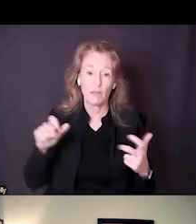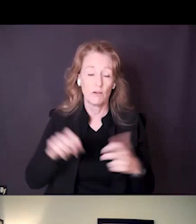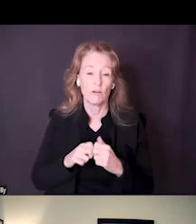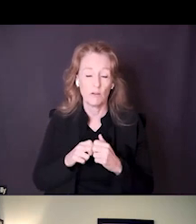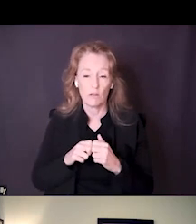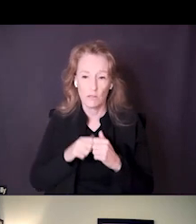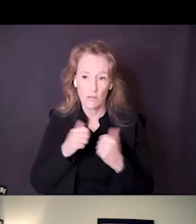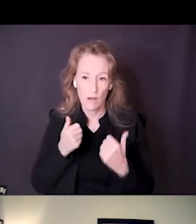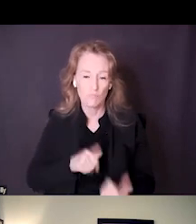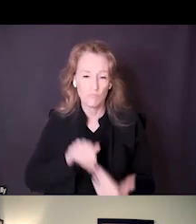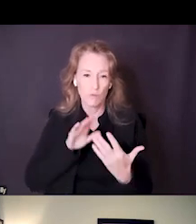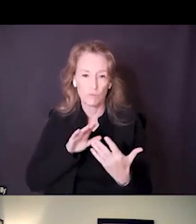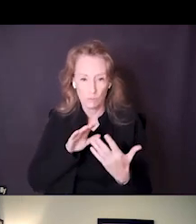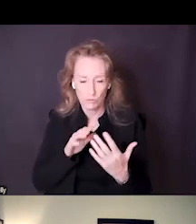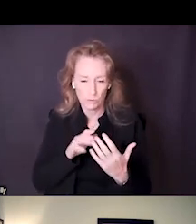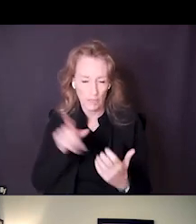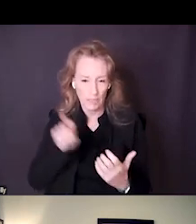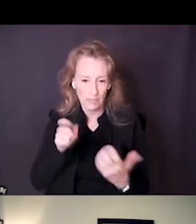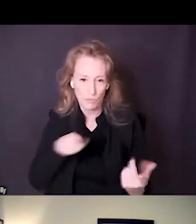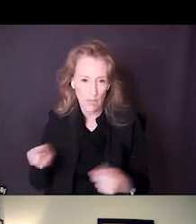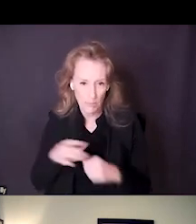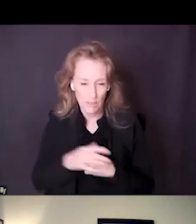BETTER ACCESS AND BETTER CARE.